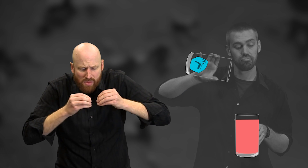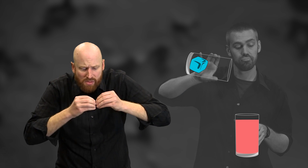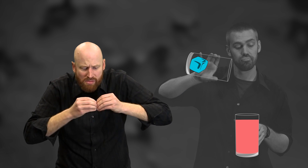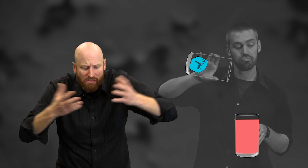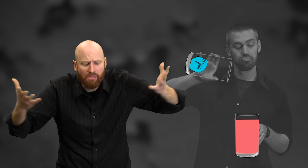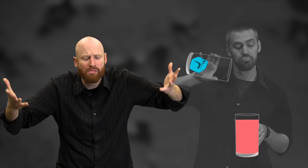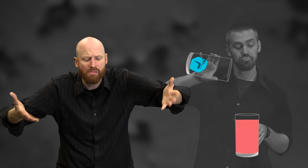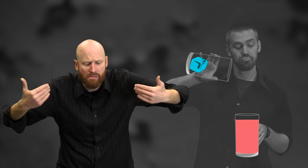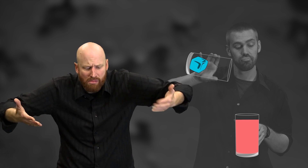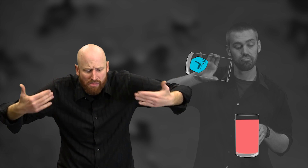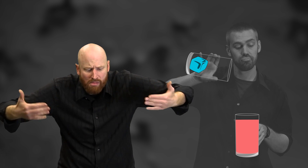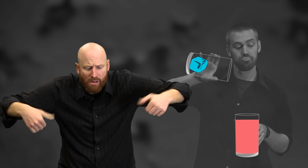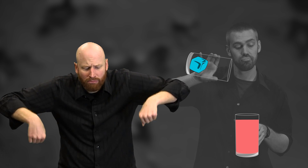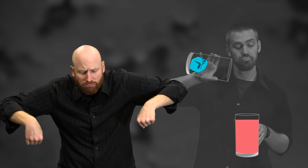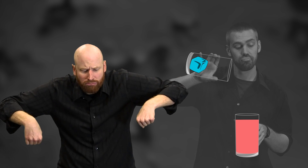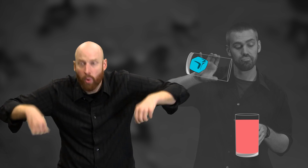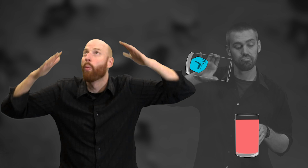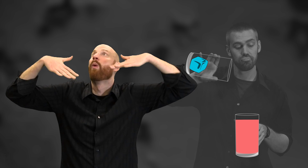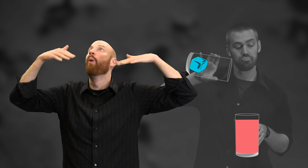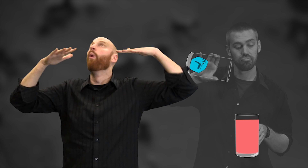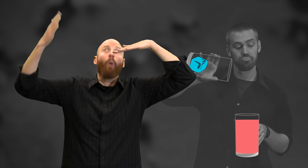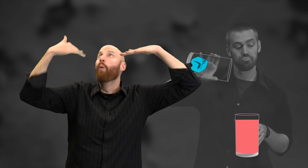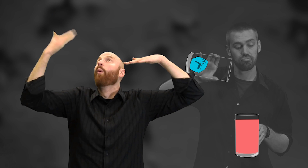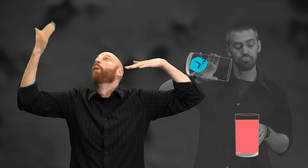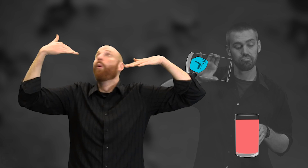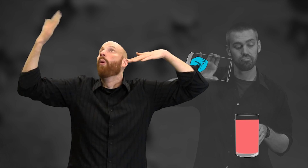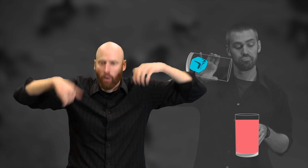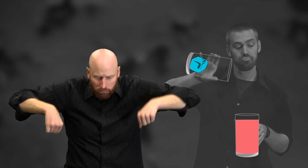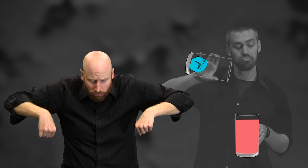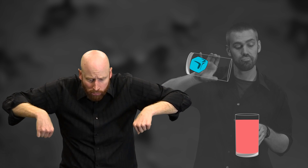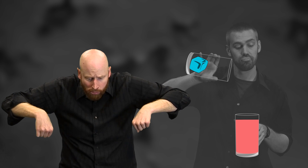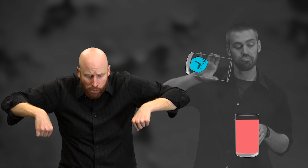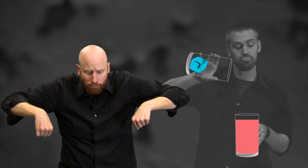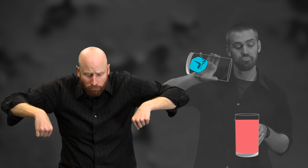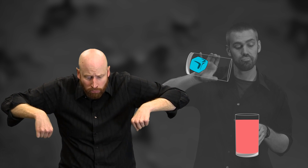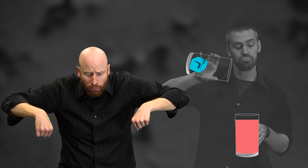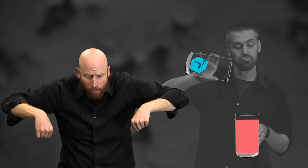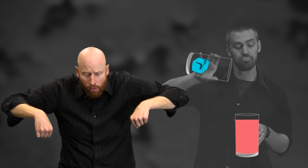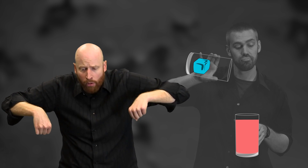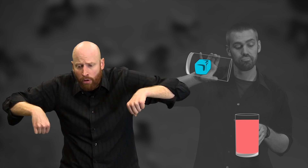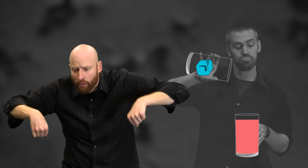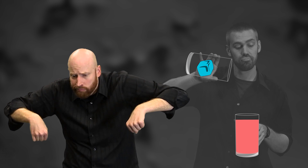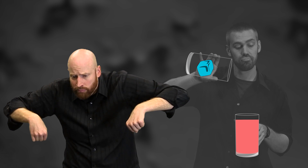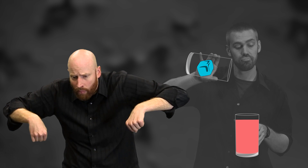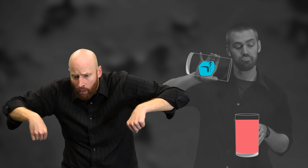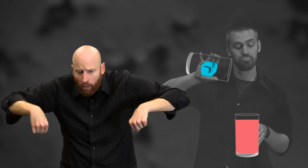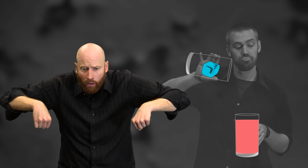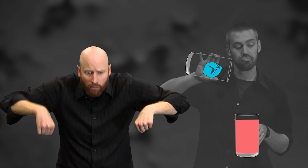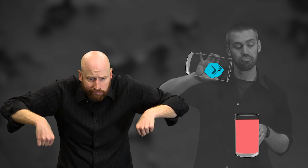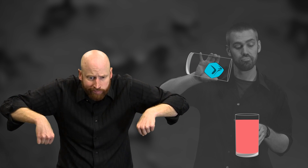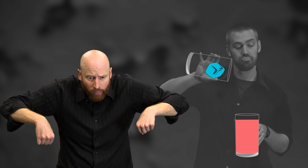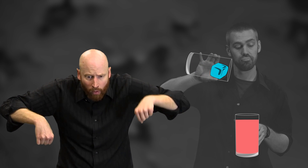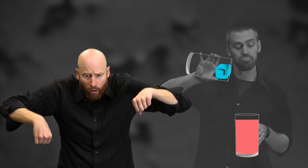I want more energy too. Come here. Come on. Come here. Austin: Ice cube clumps its way out of the cup